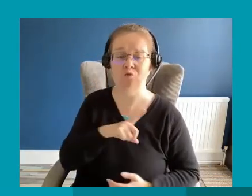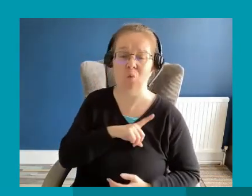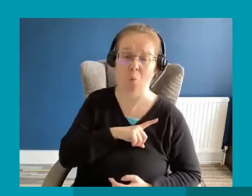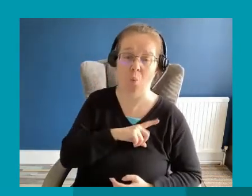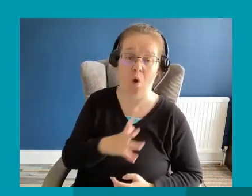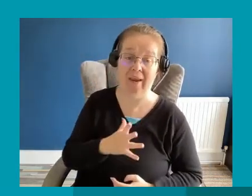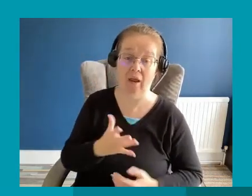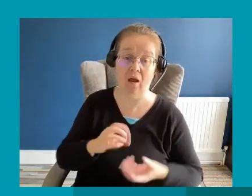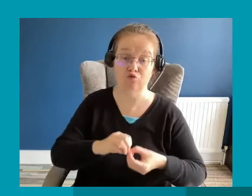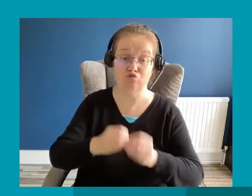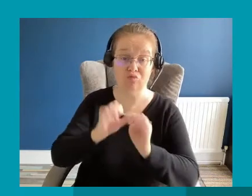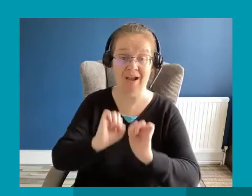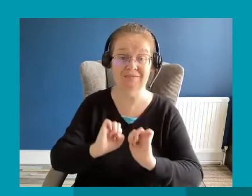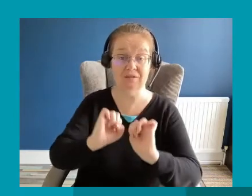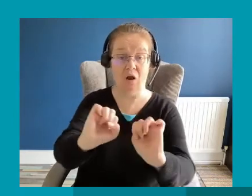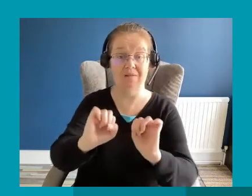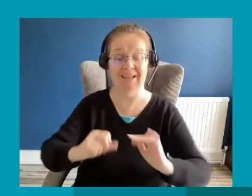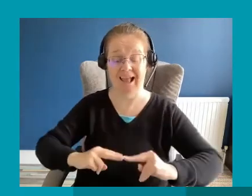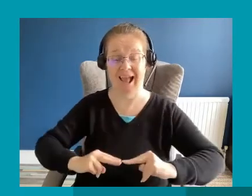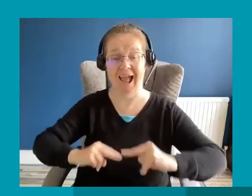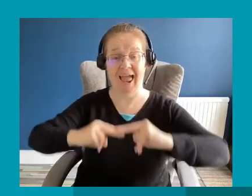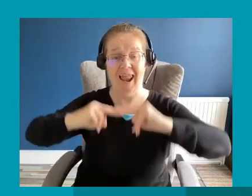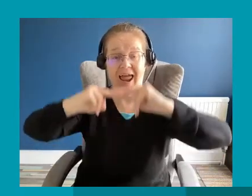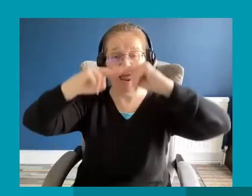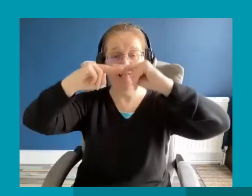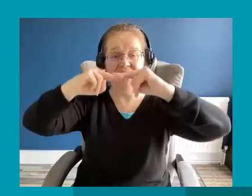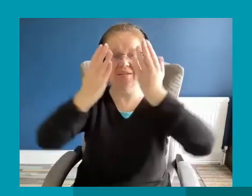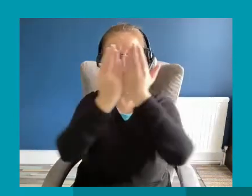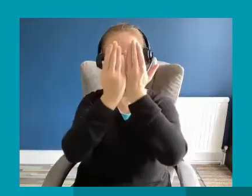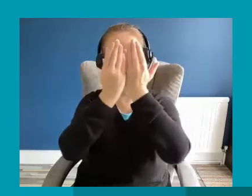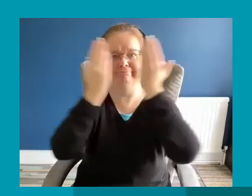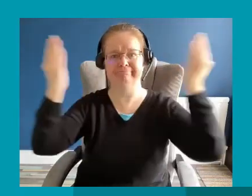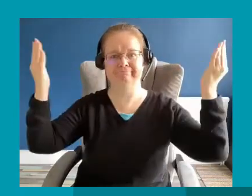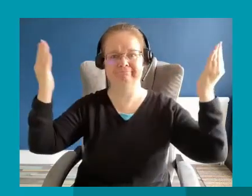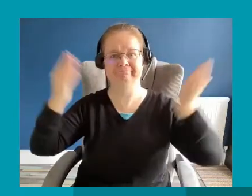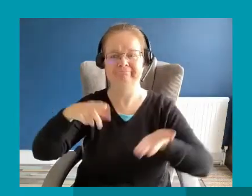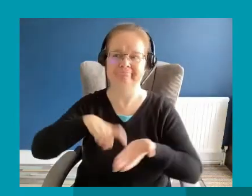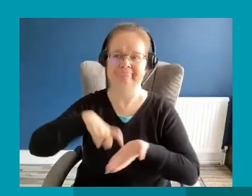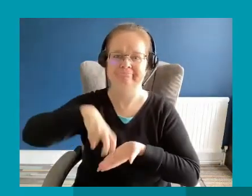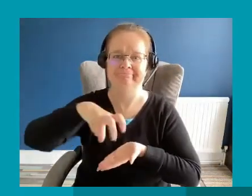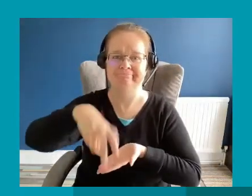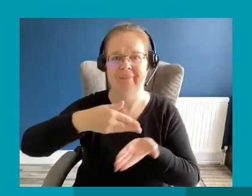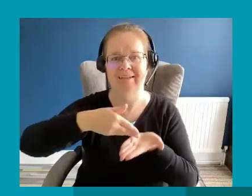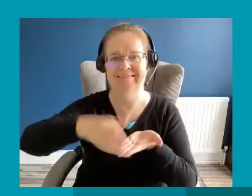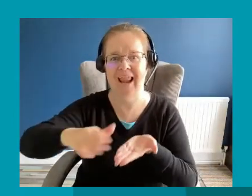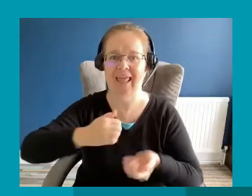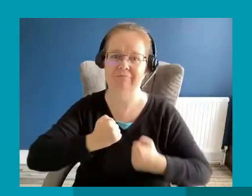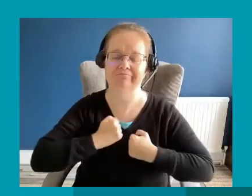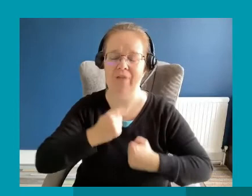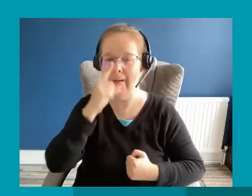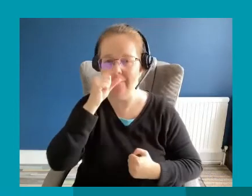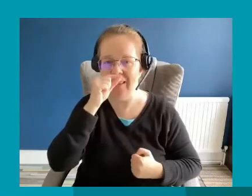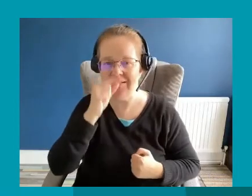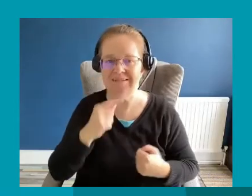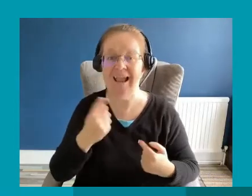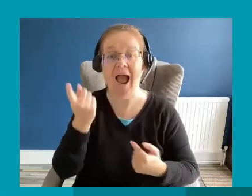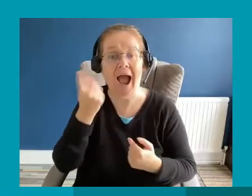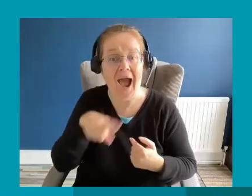So why not create your own elevator or sales pitch so you're selling your abilities and your disability?